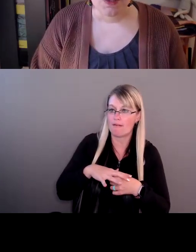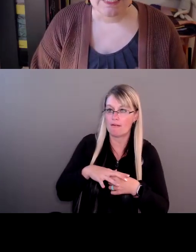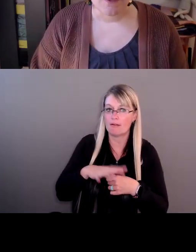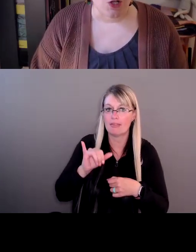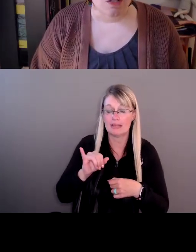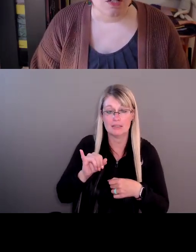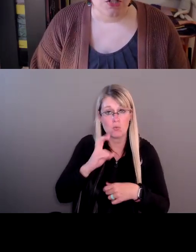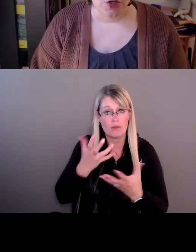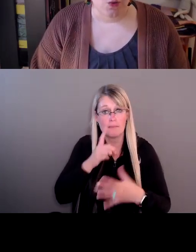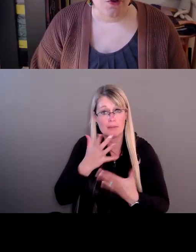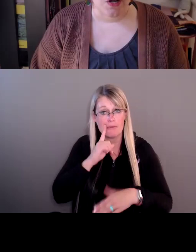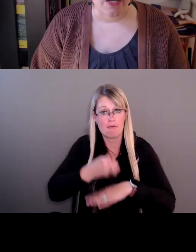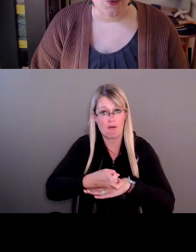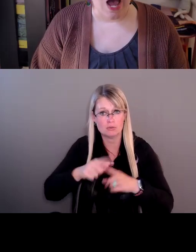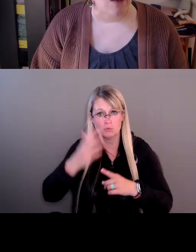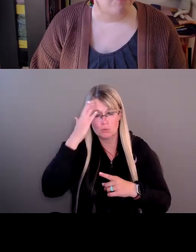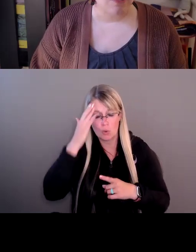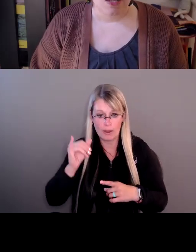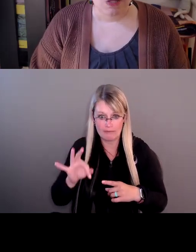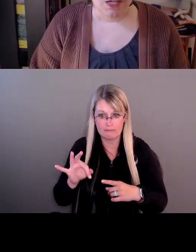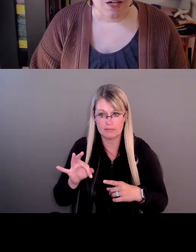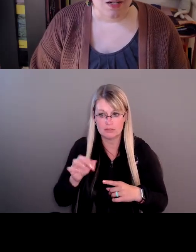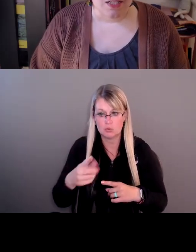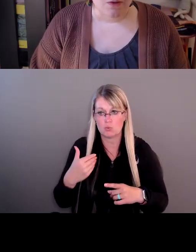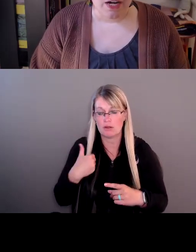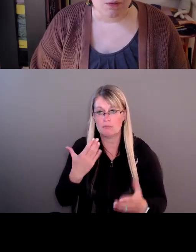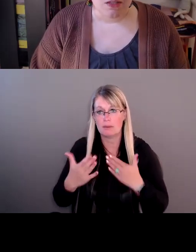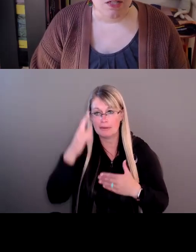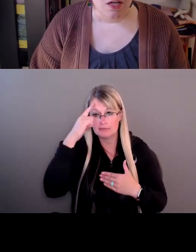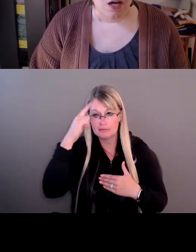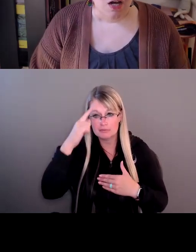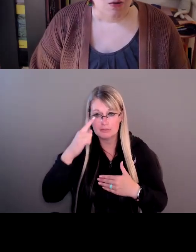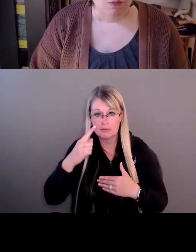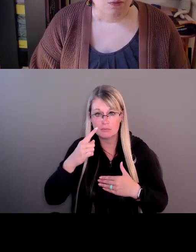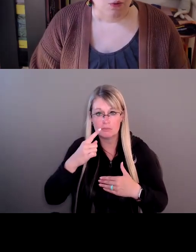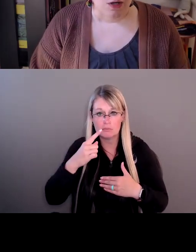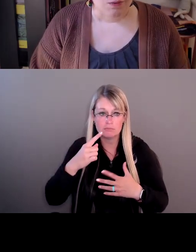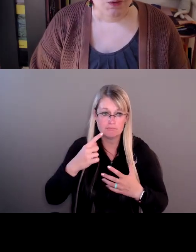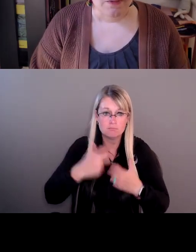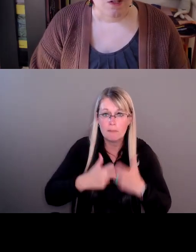really difficult to know whether you have maybe a cognitive impairment or it can be really difficult